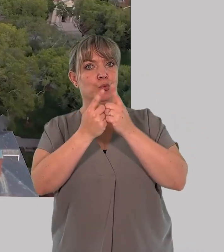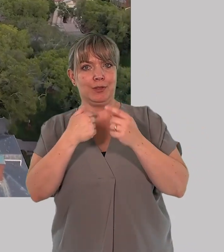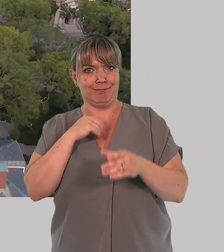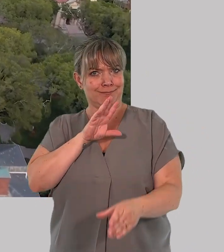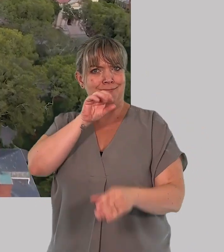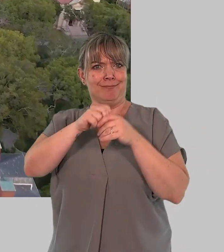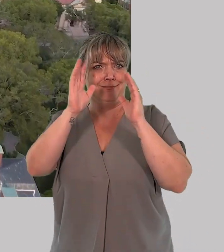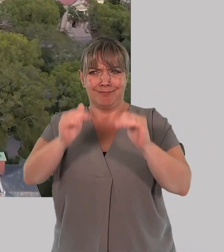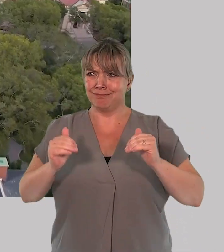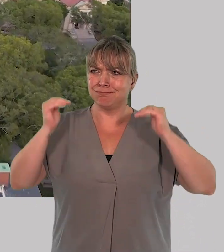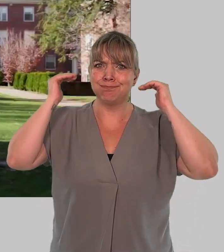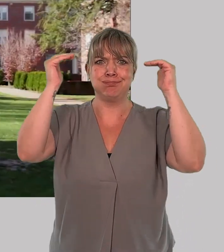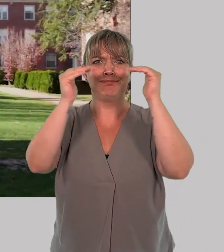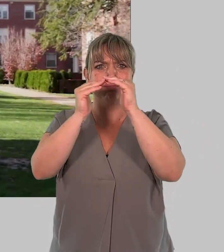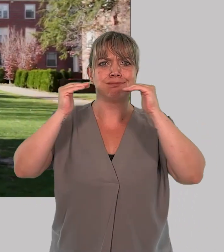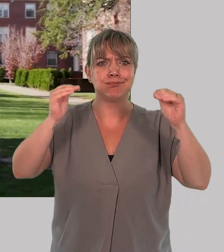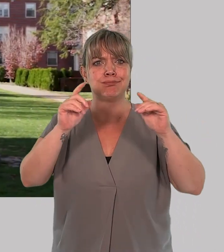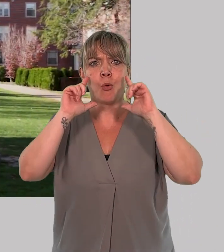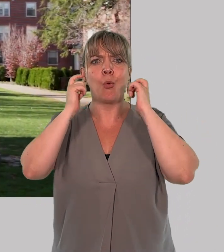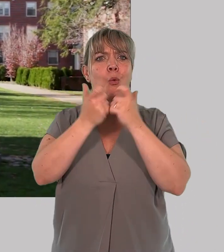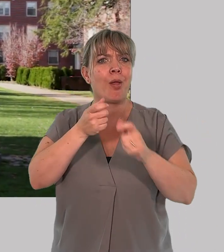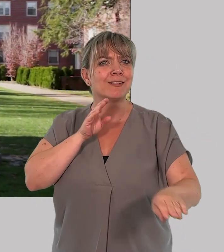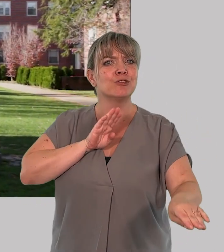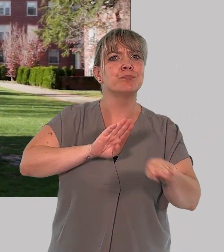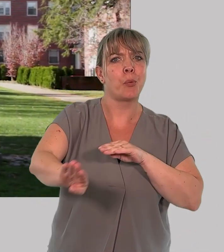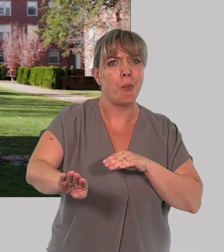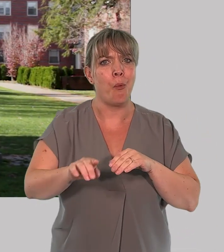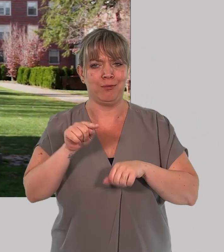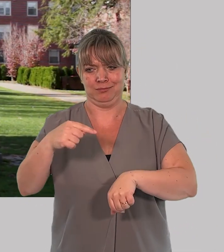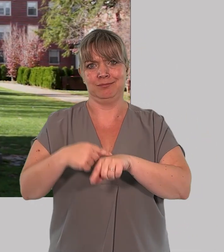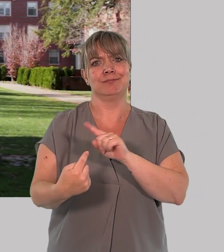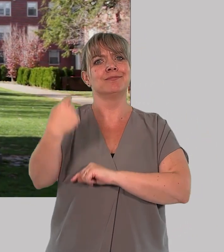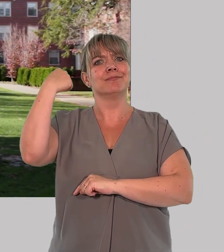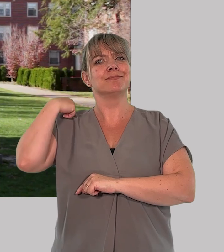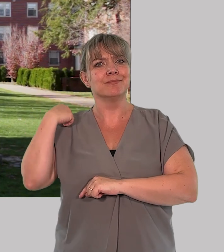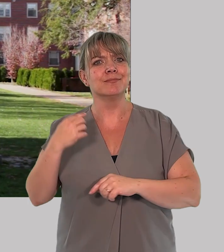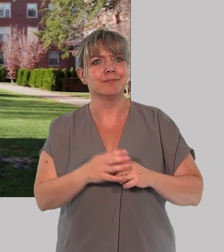and about a week after our major championship competition, I had the gradual onset of pain in